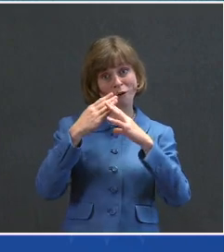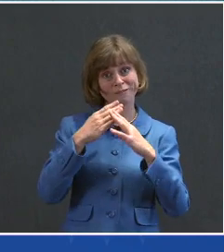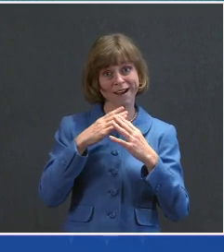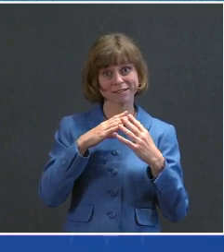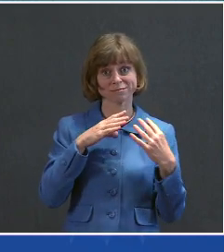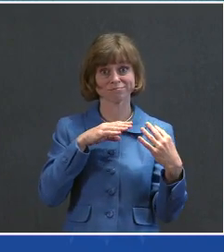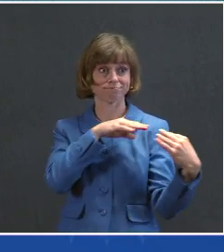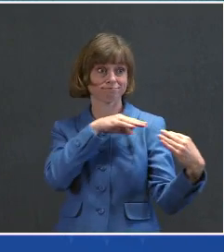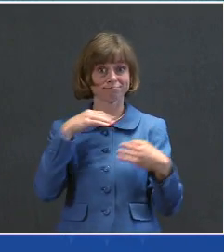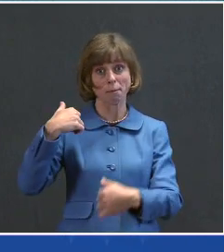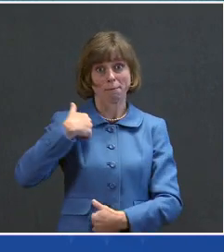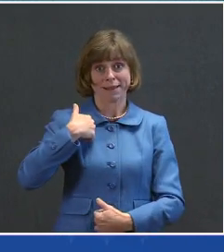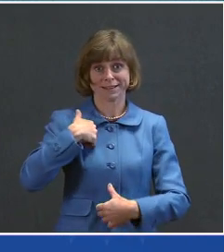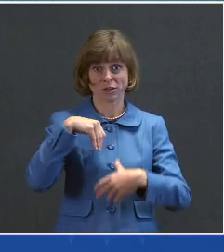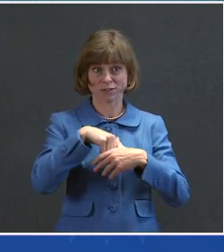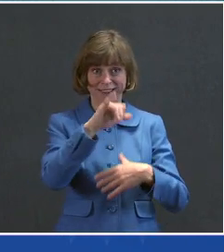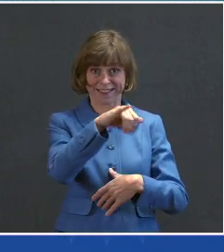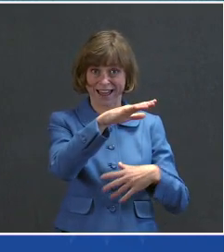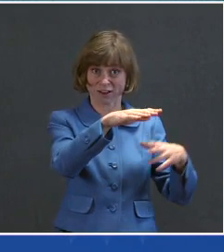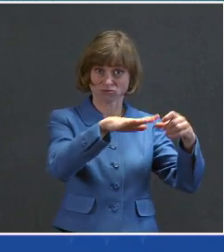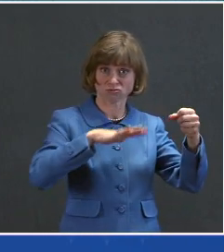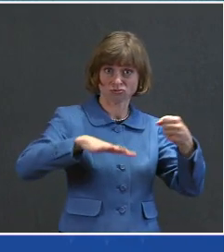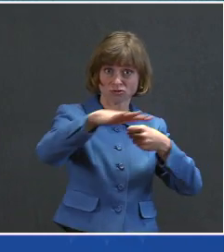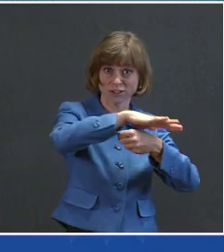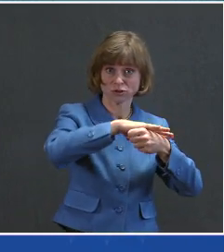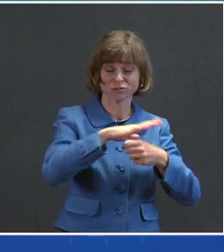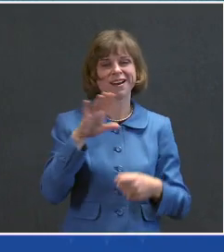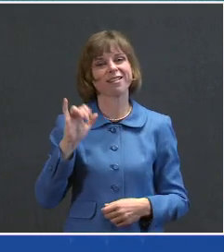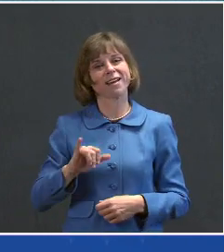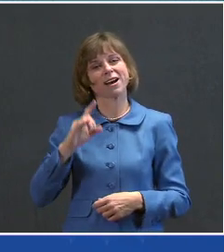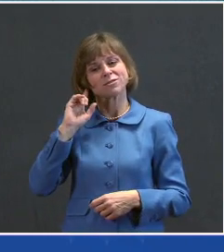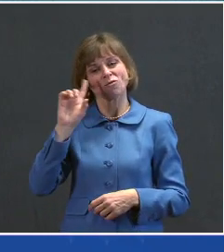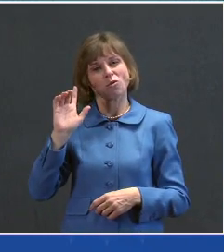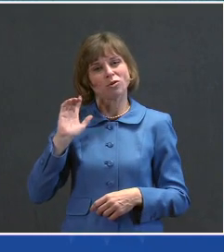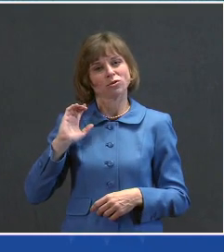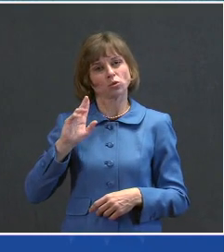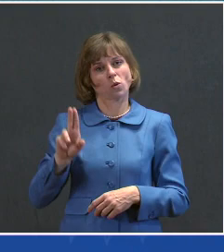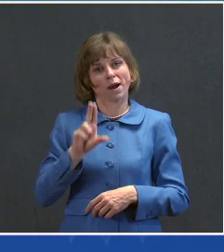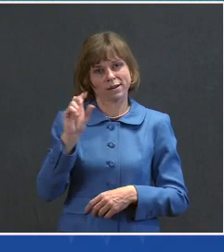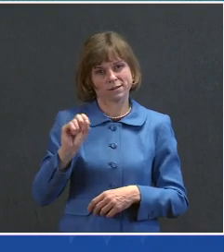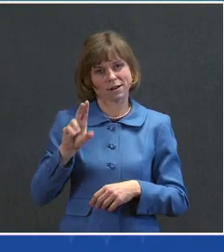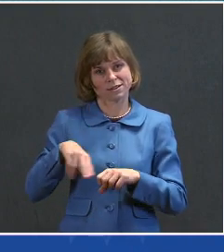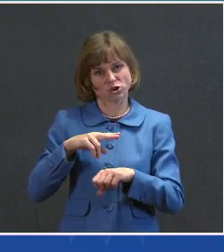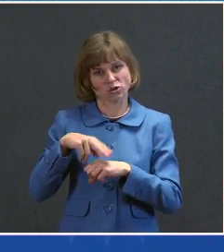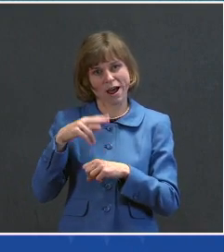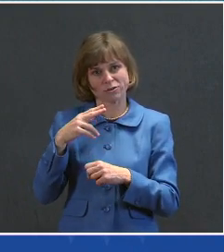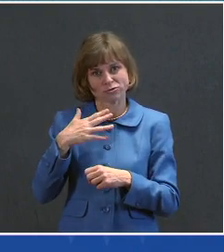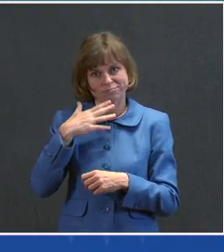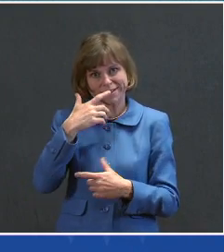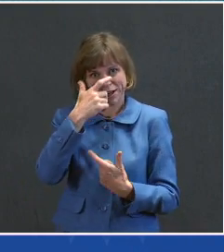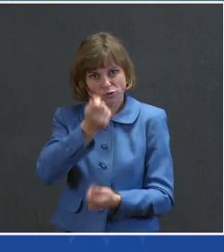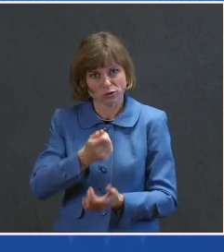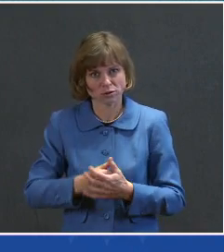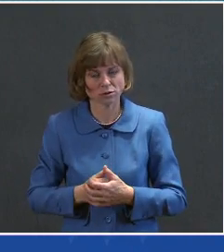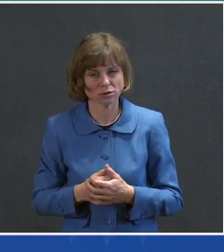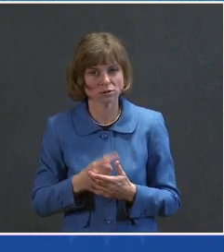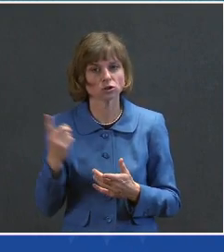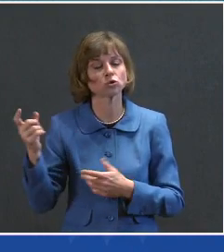And those are in the national interest of the United States. The Press: Let me ask you about immigration if I can. Yesterday, you brought into the briefing room the Department of Homeland Security Secretary,